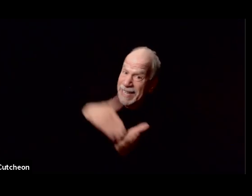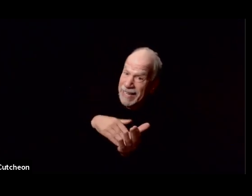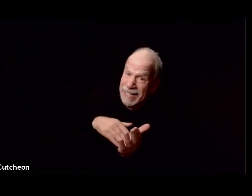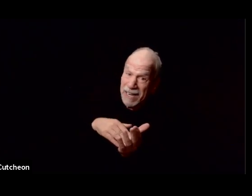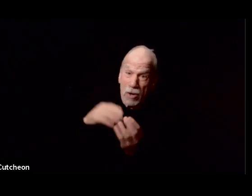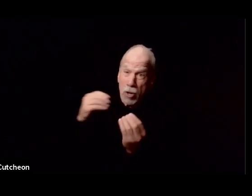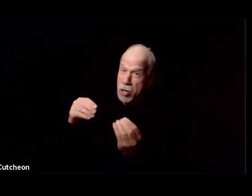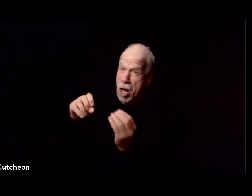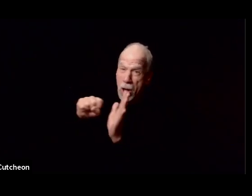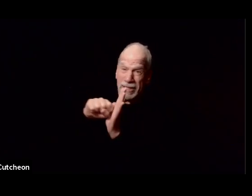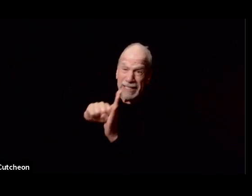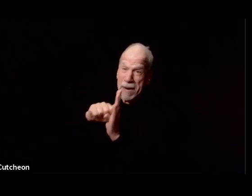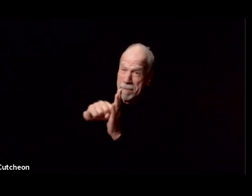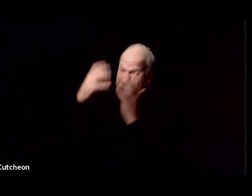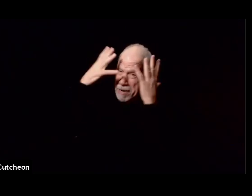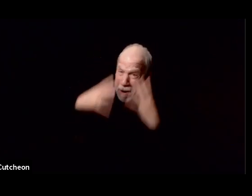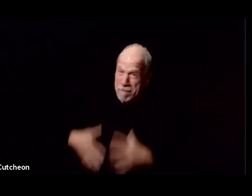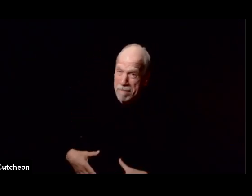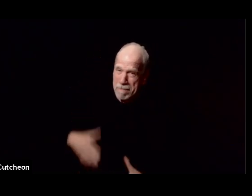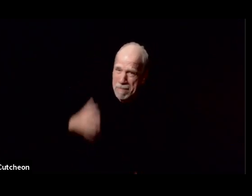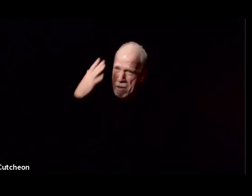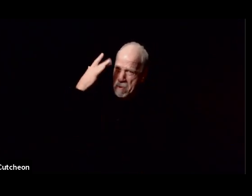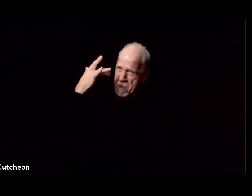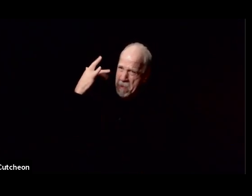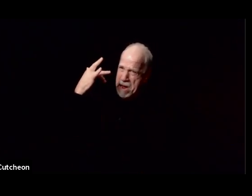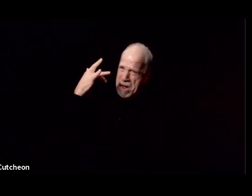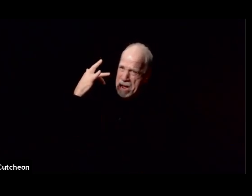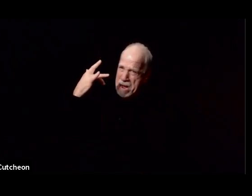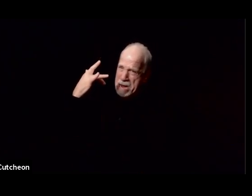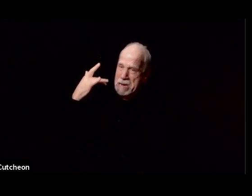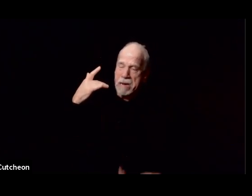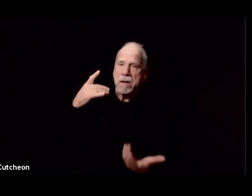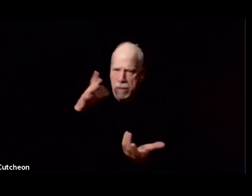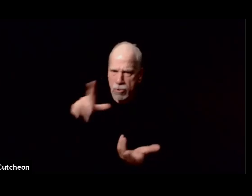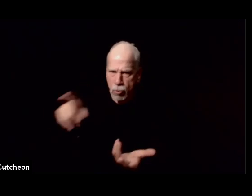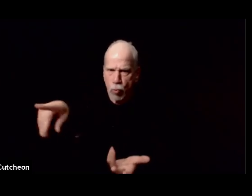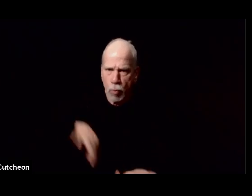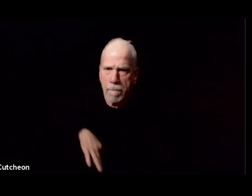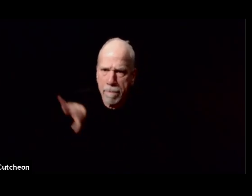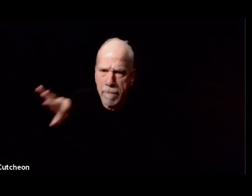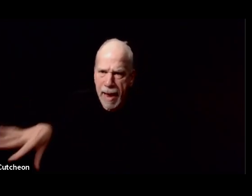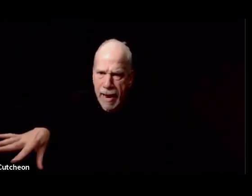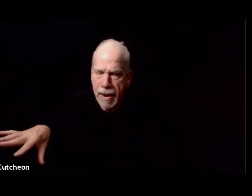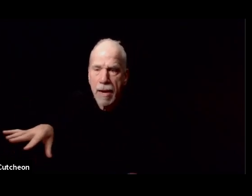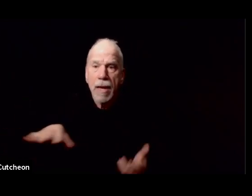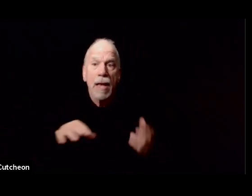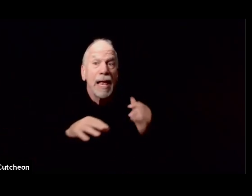state that if you're asymptomatic, you should get tested and it shouldn't cost you anything and so I'm just wondering how those two things can be true at the same time?